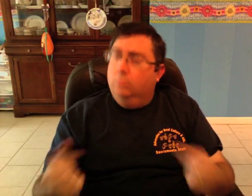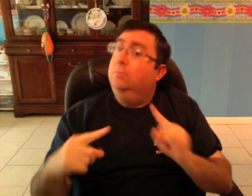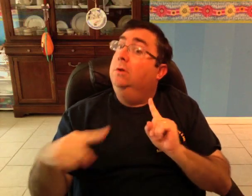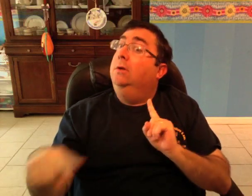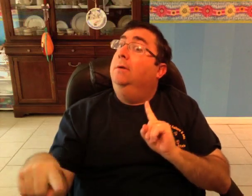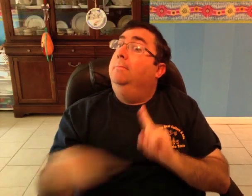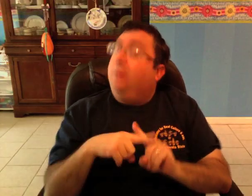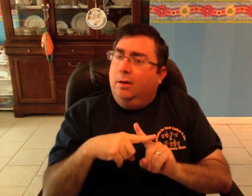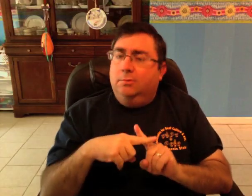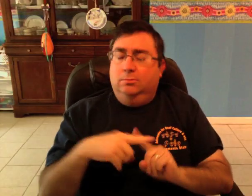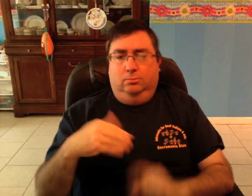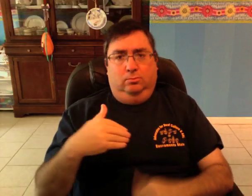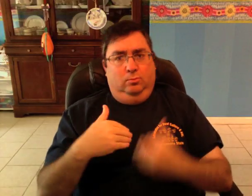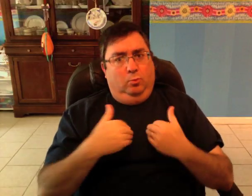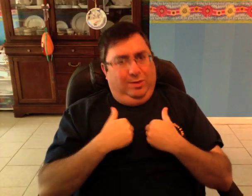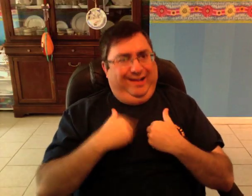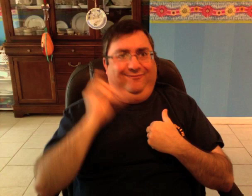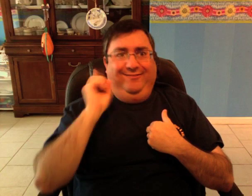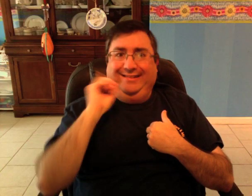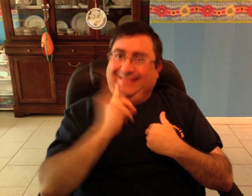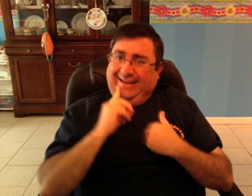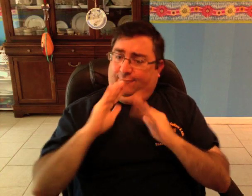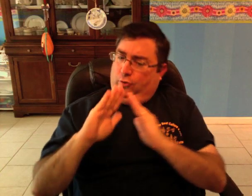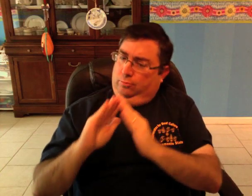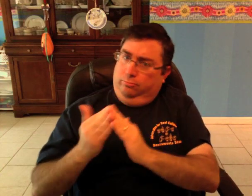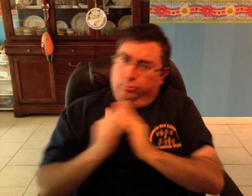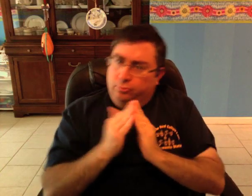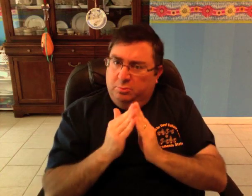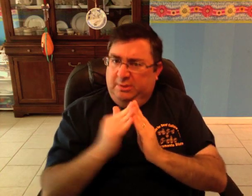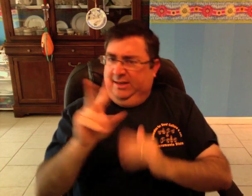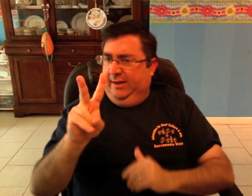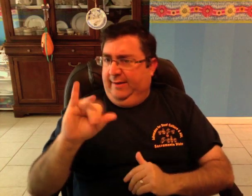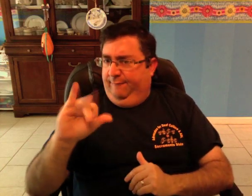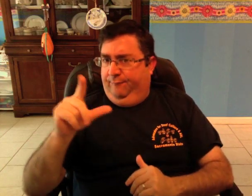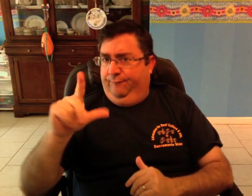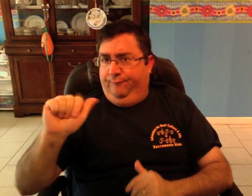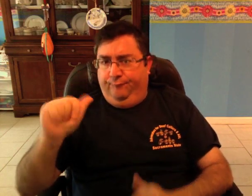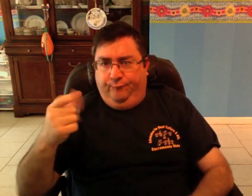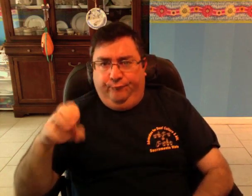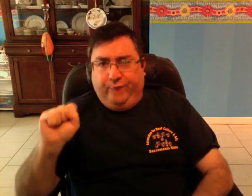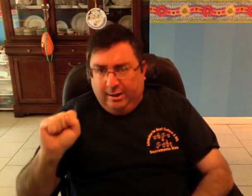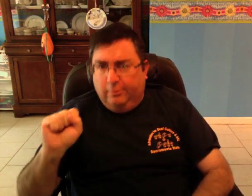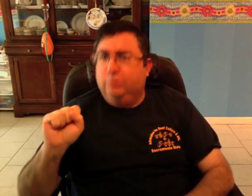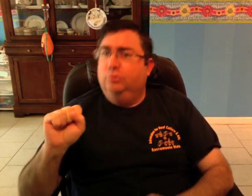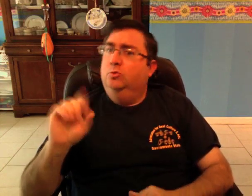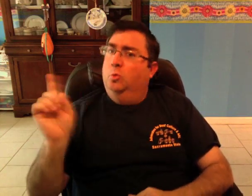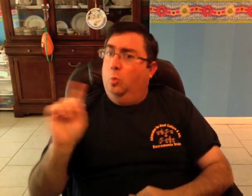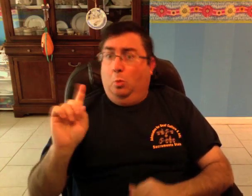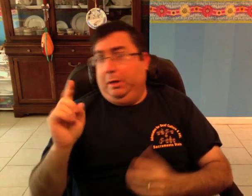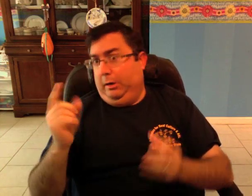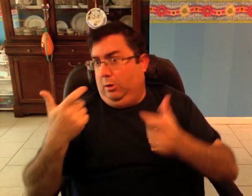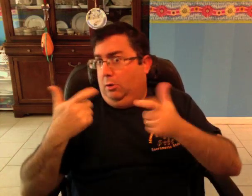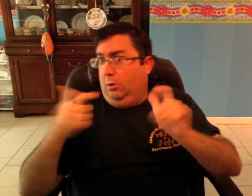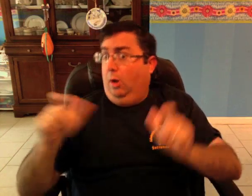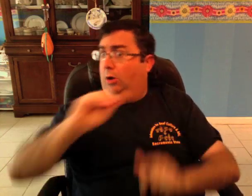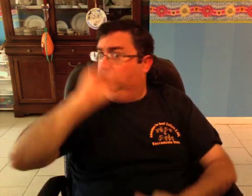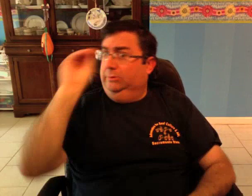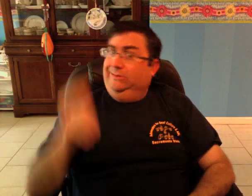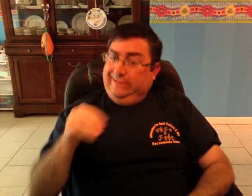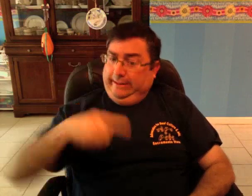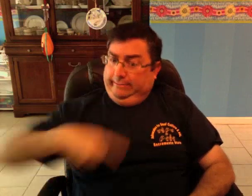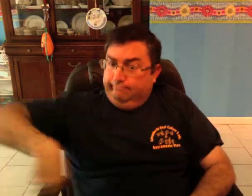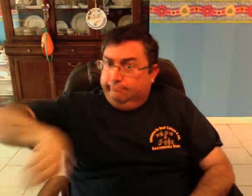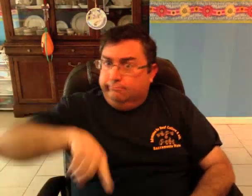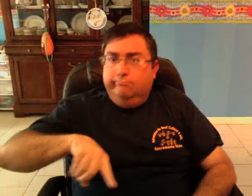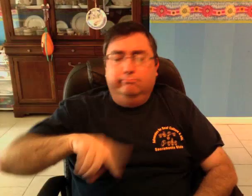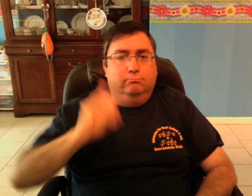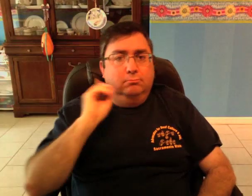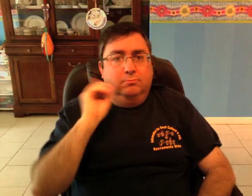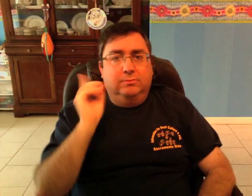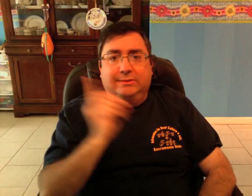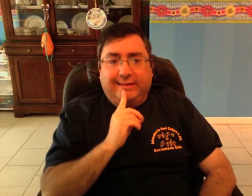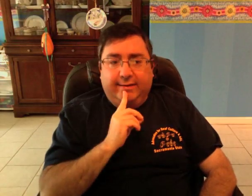Plus, we have Deaf communities and villages where there are a large percentage of Deaf people.